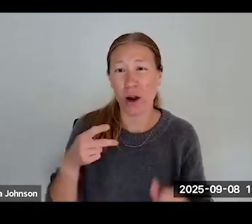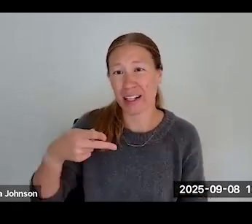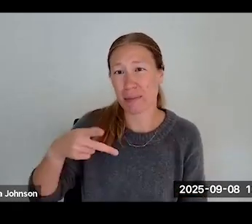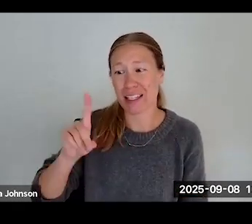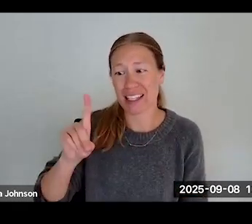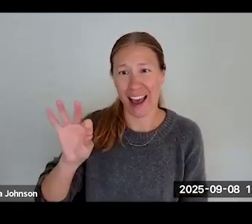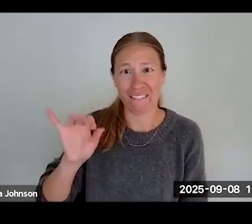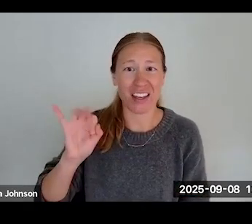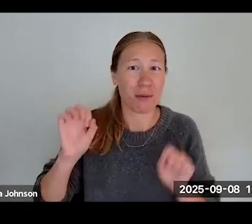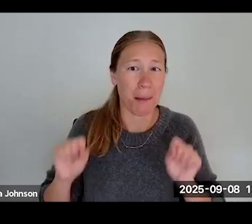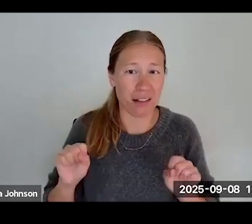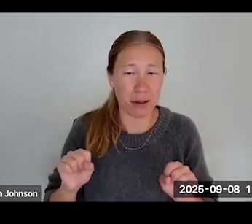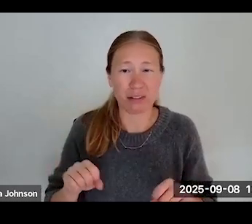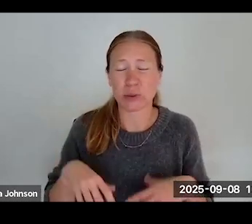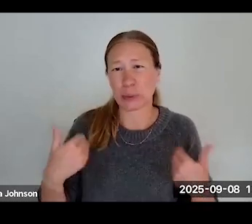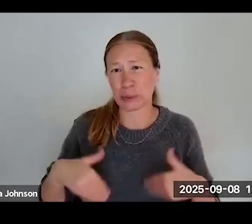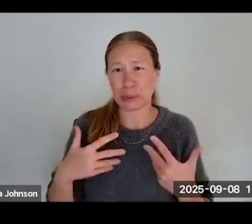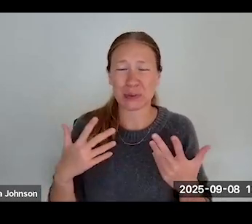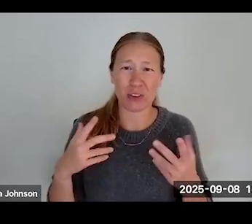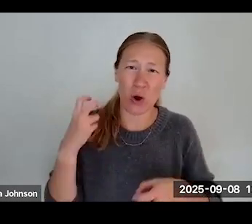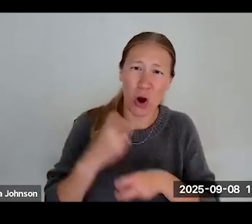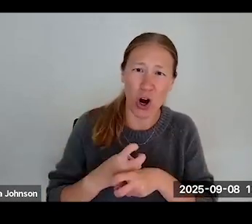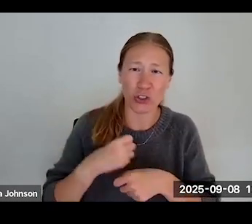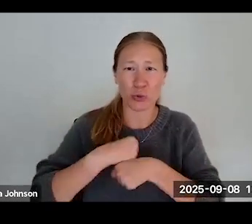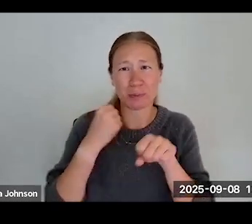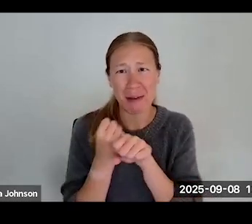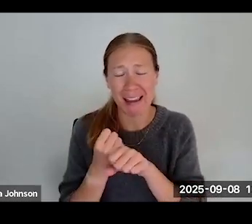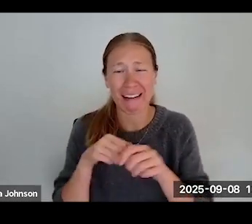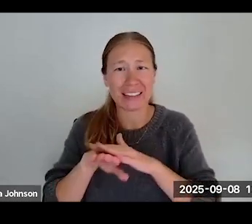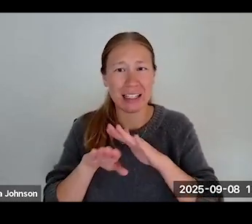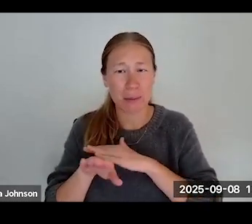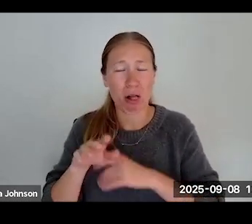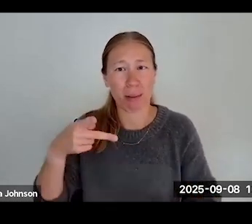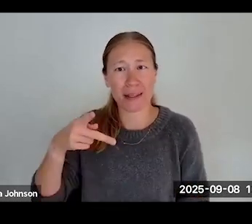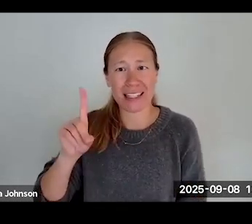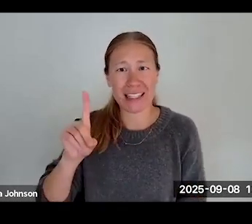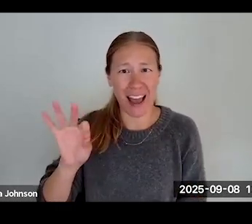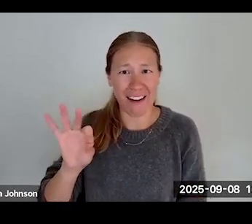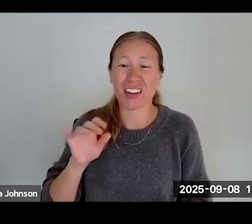PDFs are notoriously difficult to make accessible. And when converting other formats to PDF,